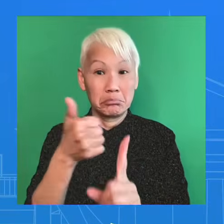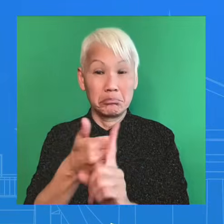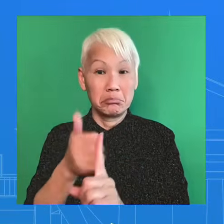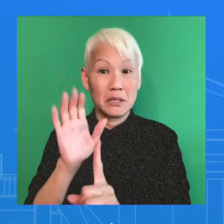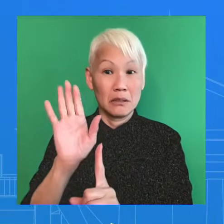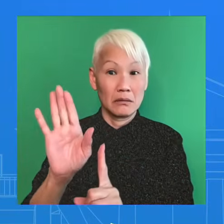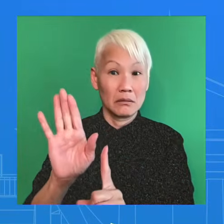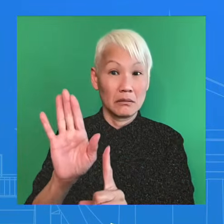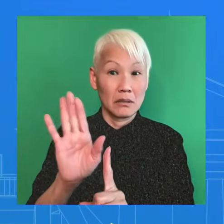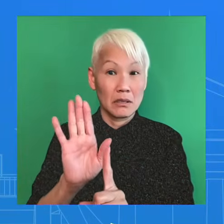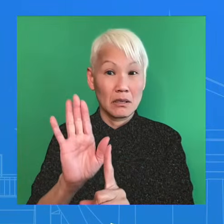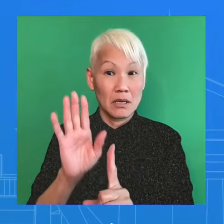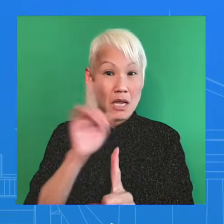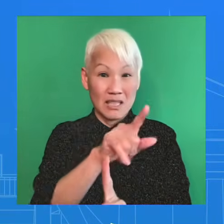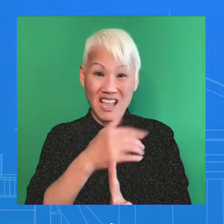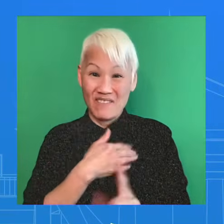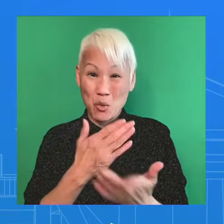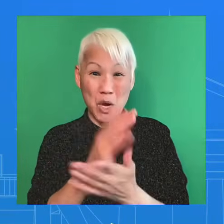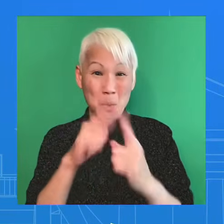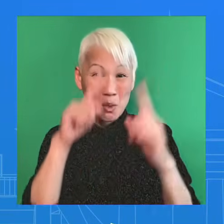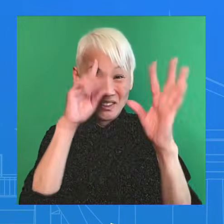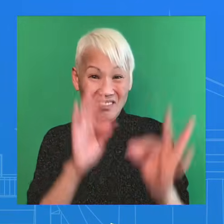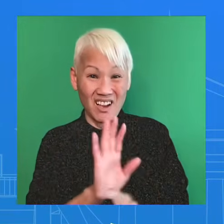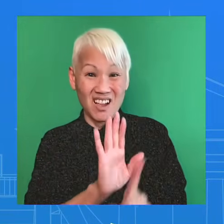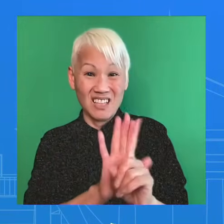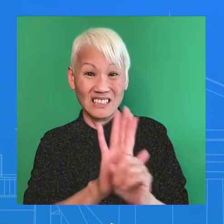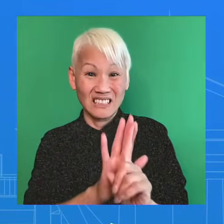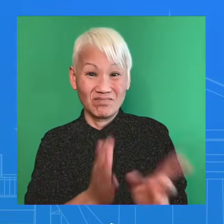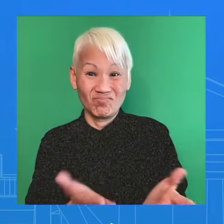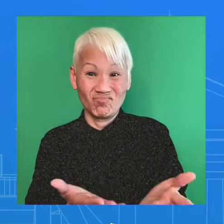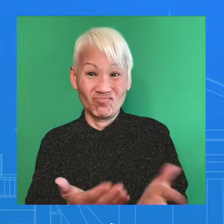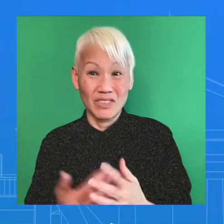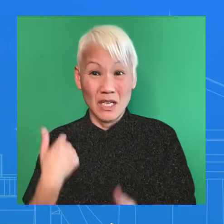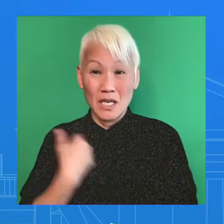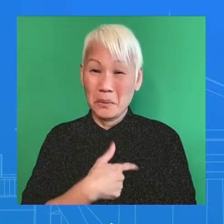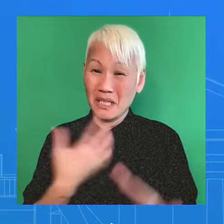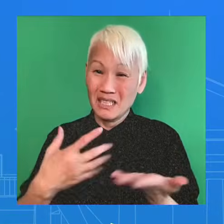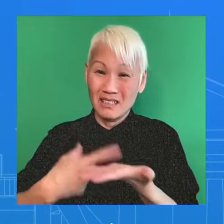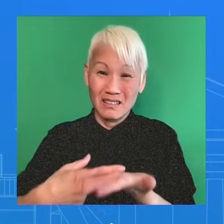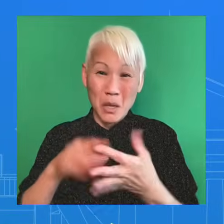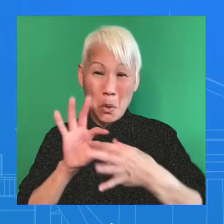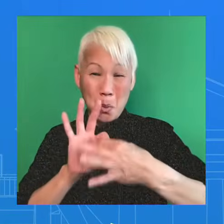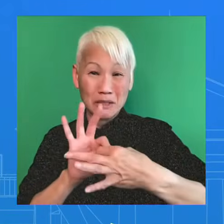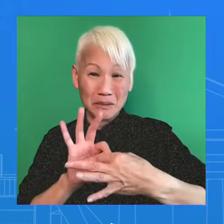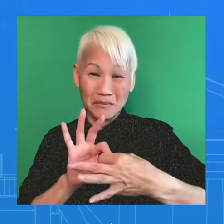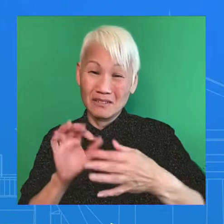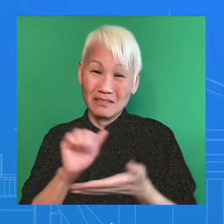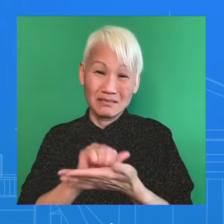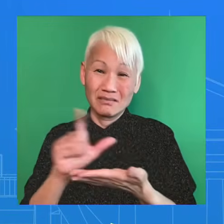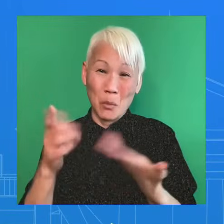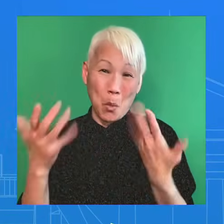And we've talked about this relationship before. I mean, as I said I think a few weeks ago, there's going to be issues